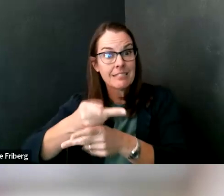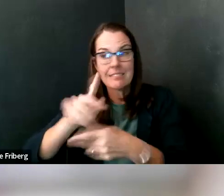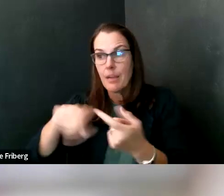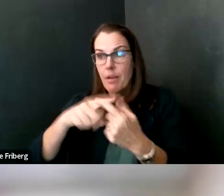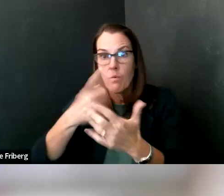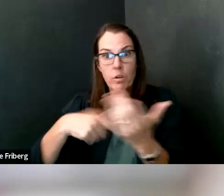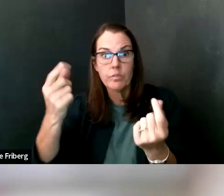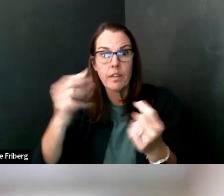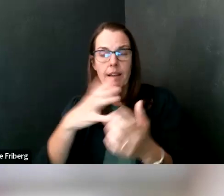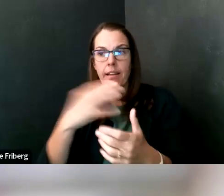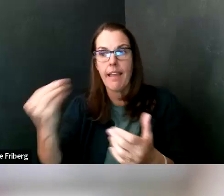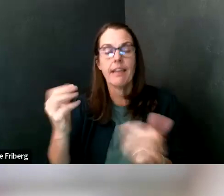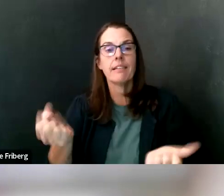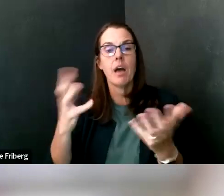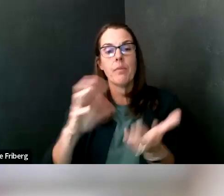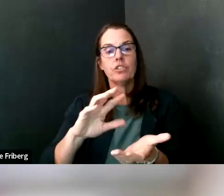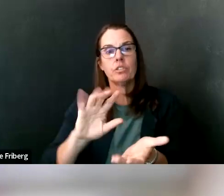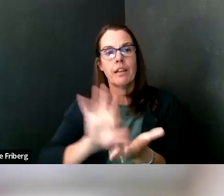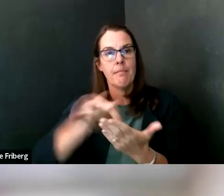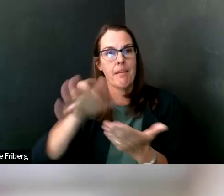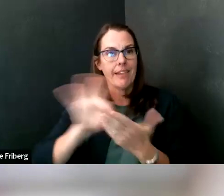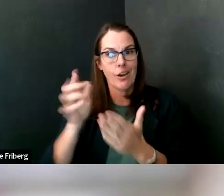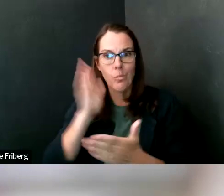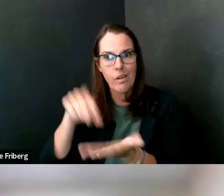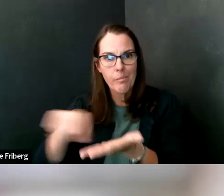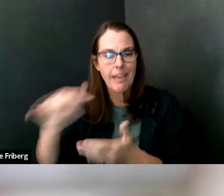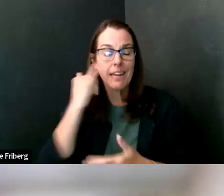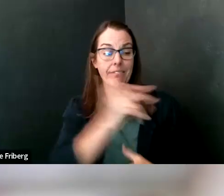and how much Medicare is going to pay and if your secondary is going to pick up the rest or not. So,